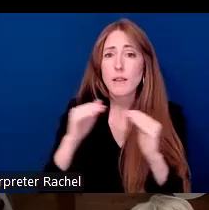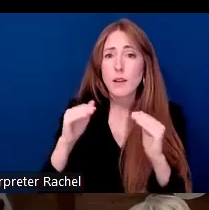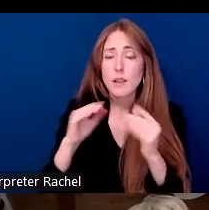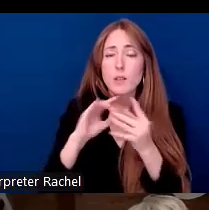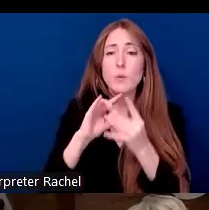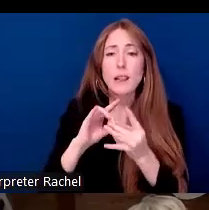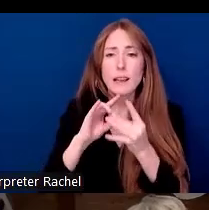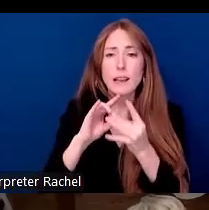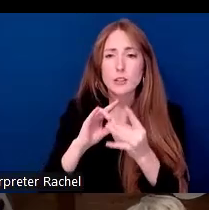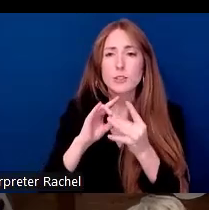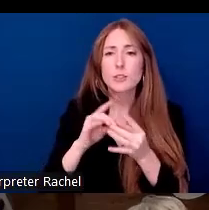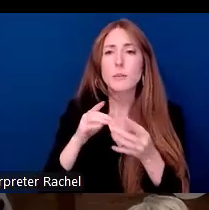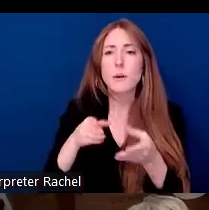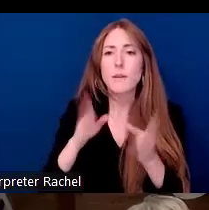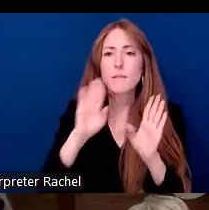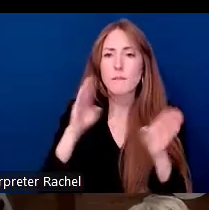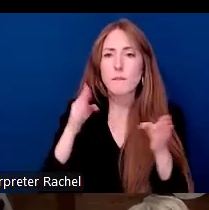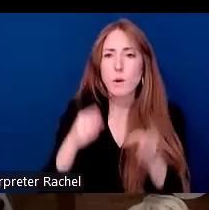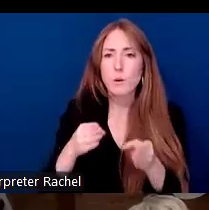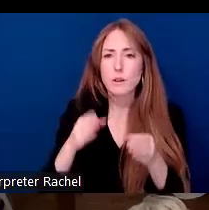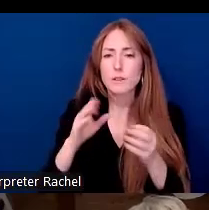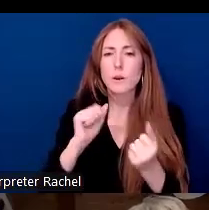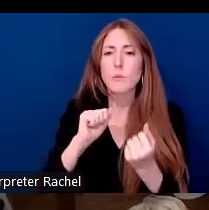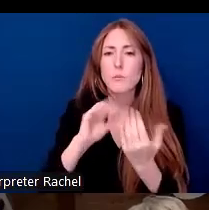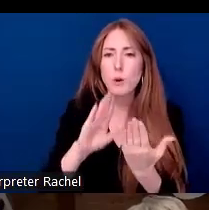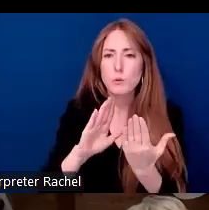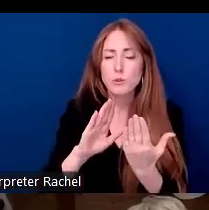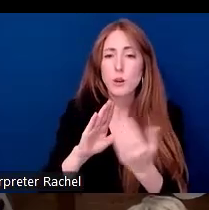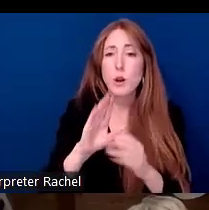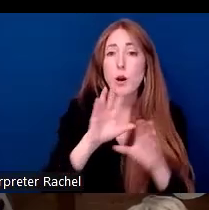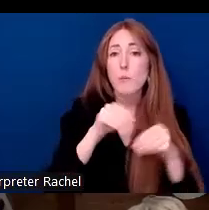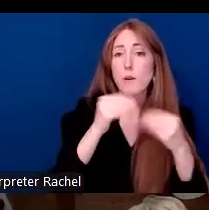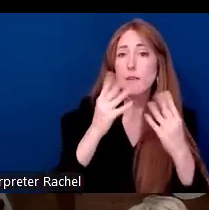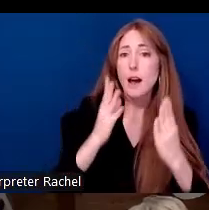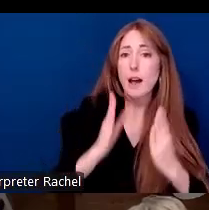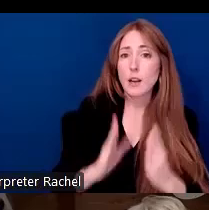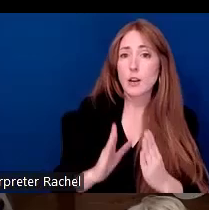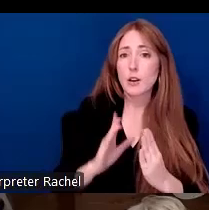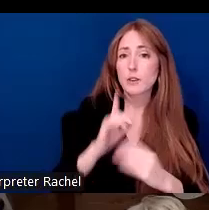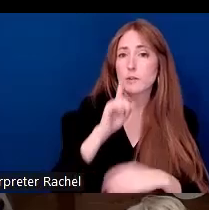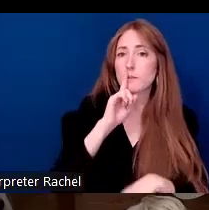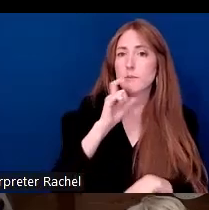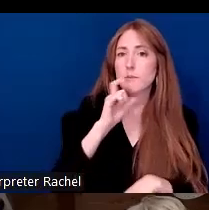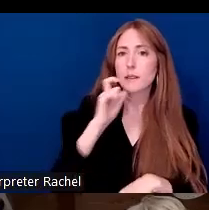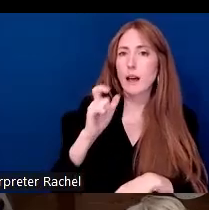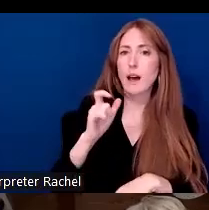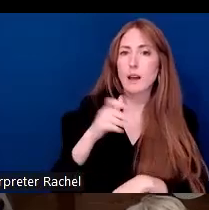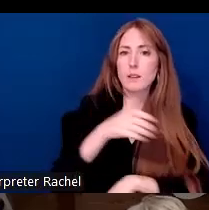in which providers shift away from power-laden expert roles and towards being facilitators,